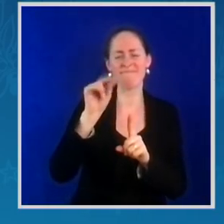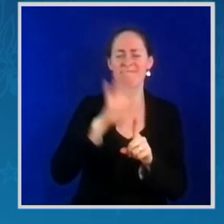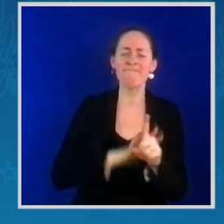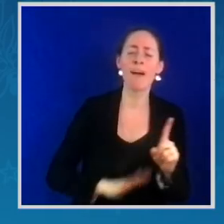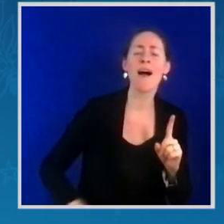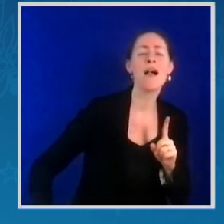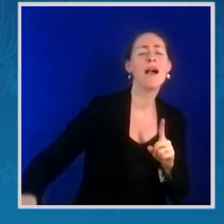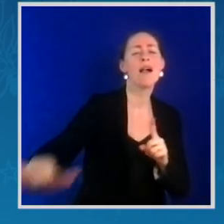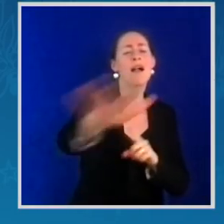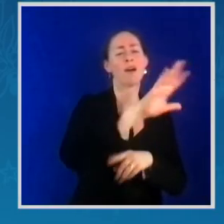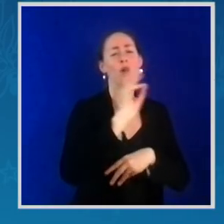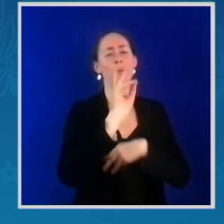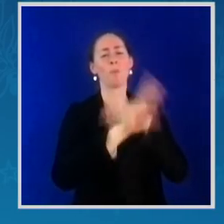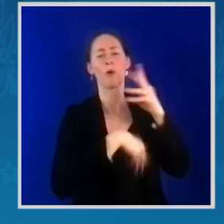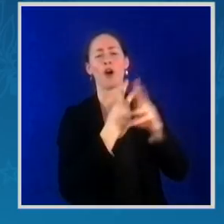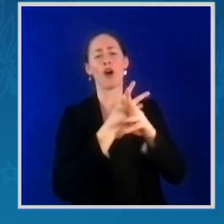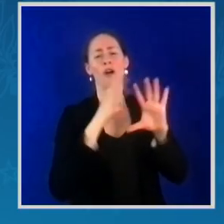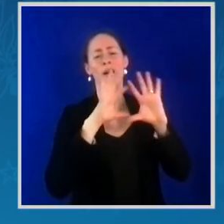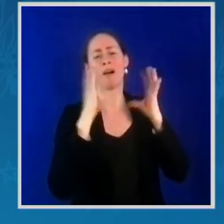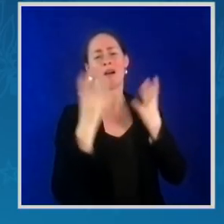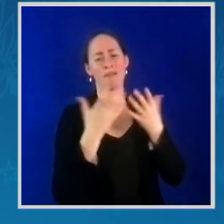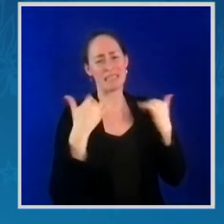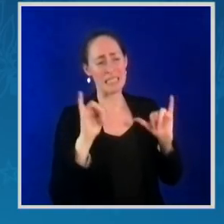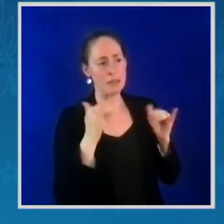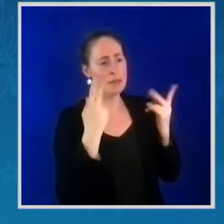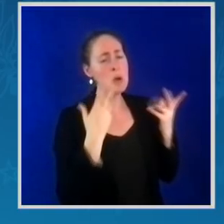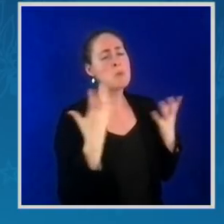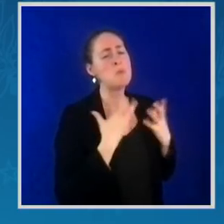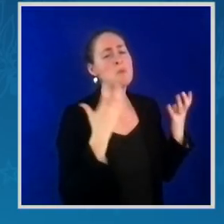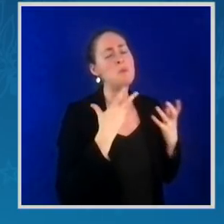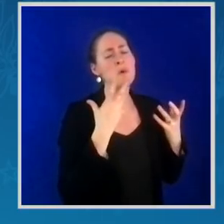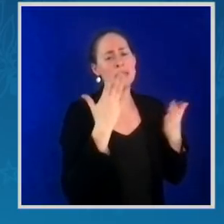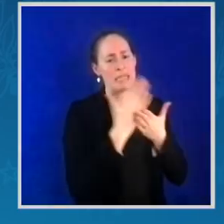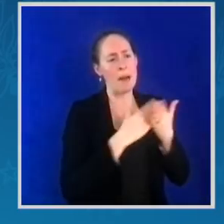so much work to be done to fight for the equality of women